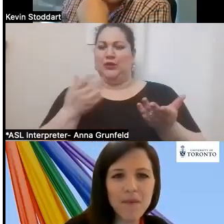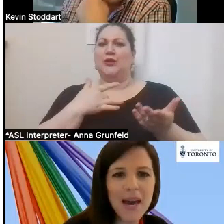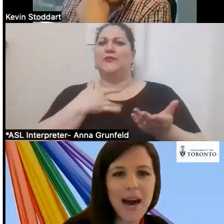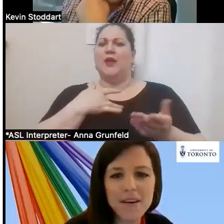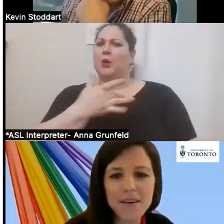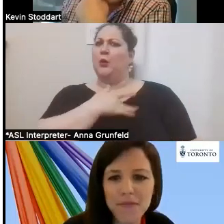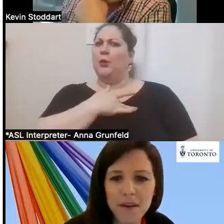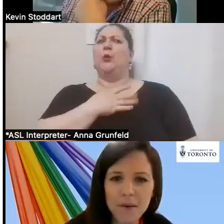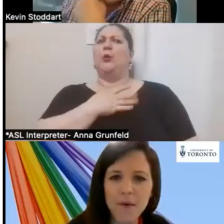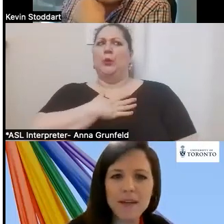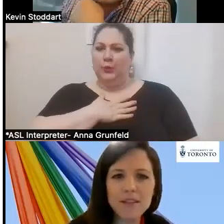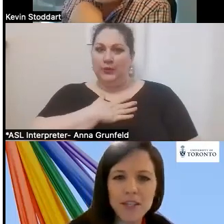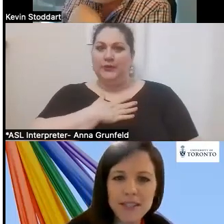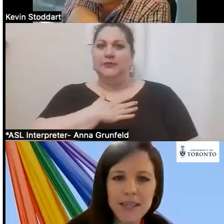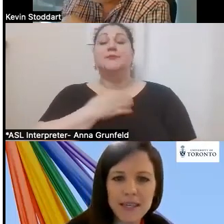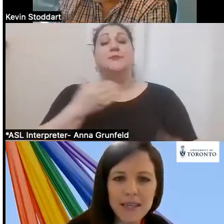We have a few questions here.